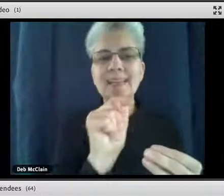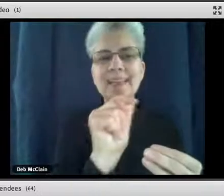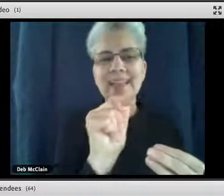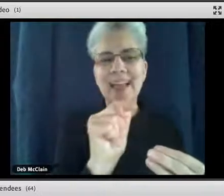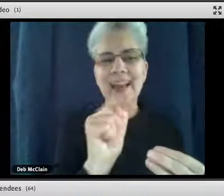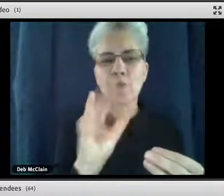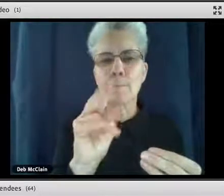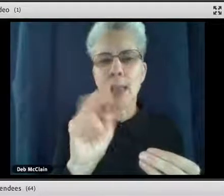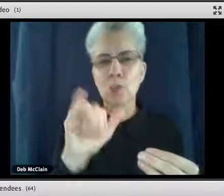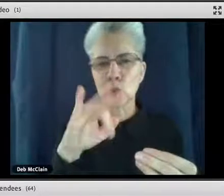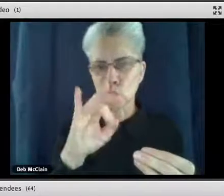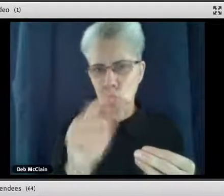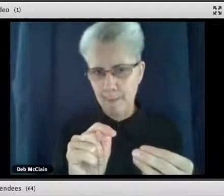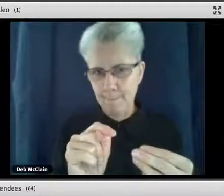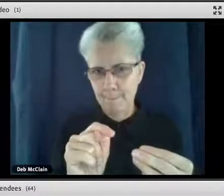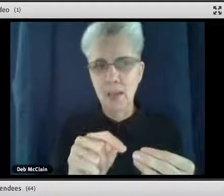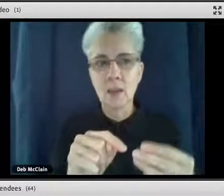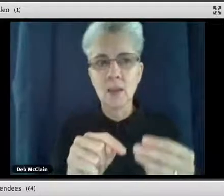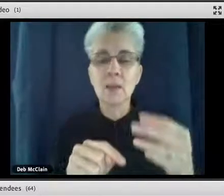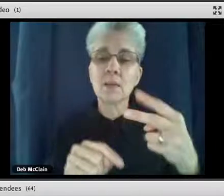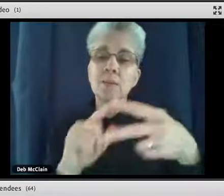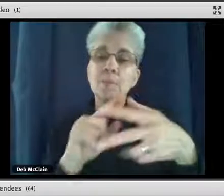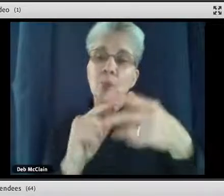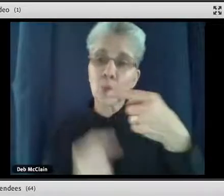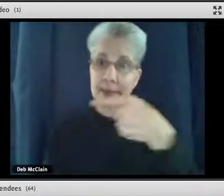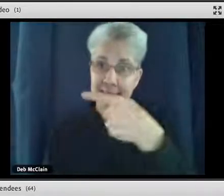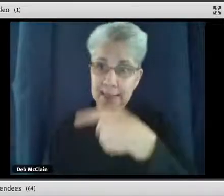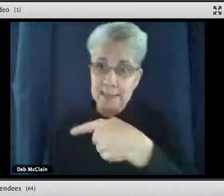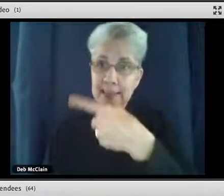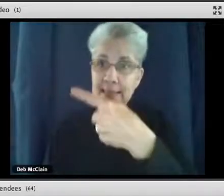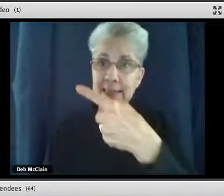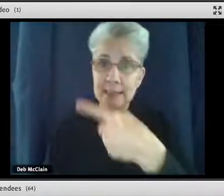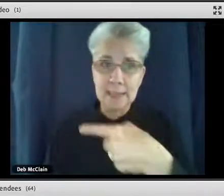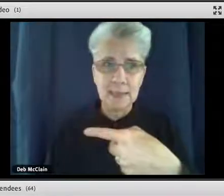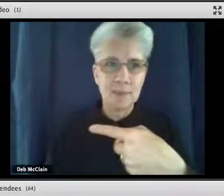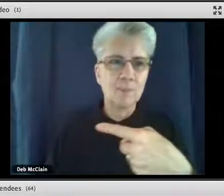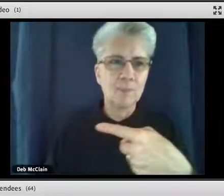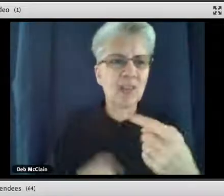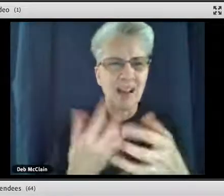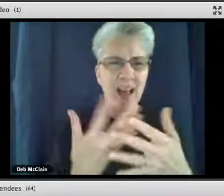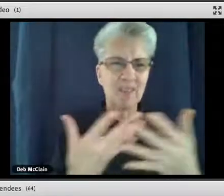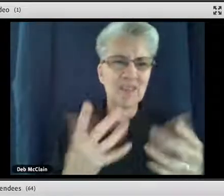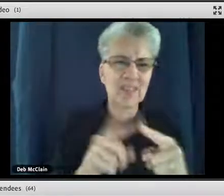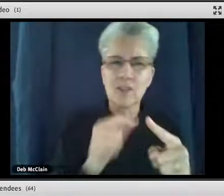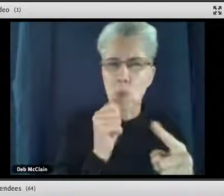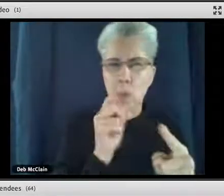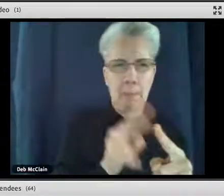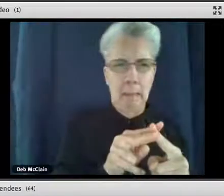or "t" for manuscript language material. As you can see here, there's a bunch of other stuff